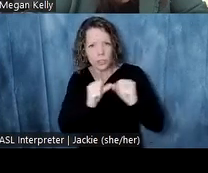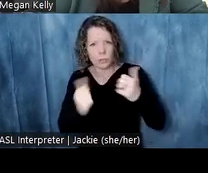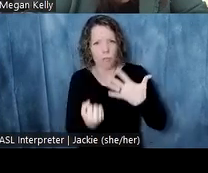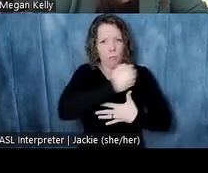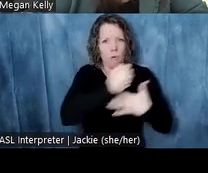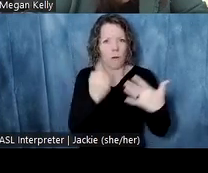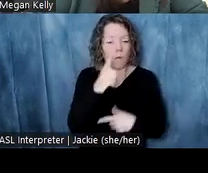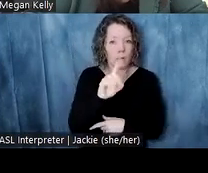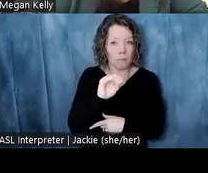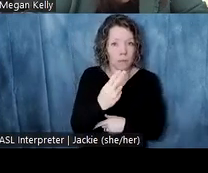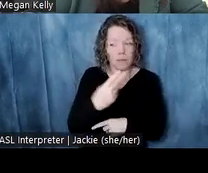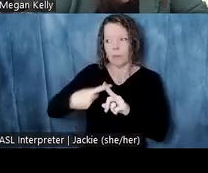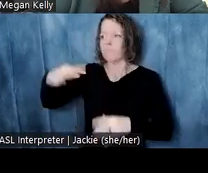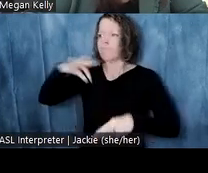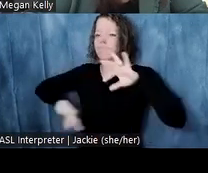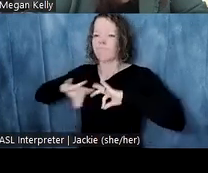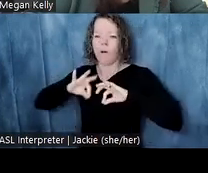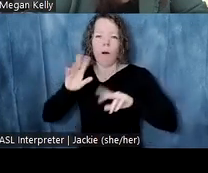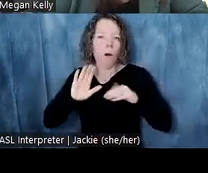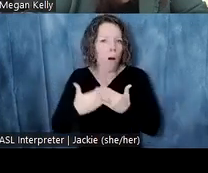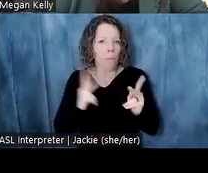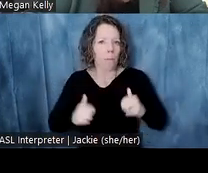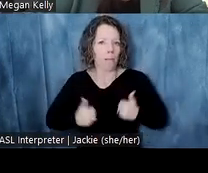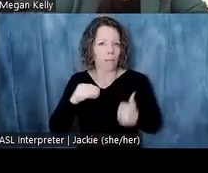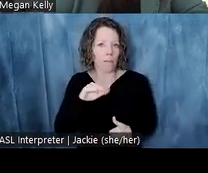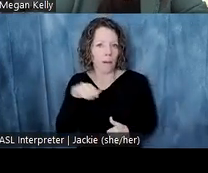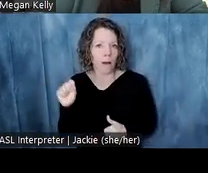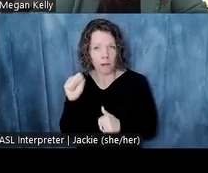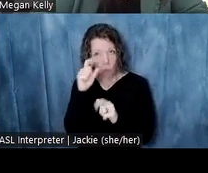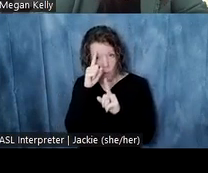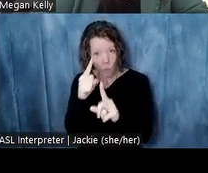the Commonwealth and strives to improve health equity.